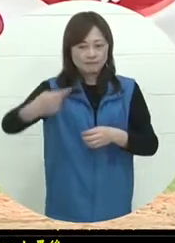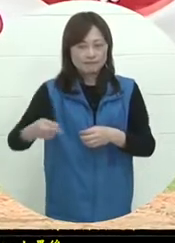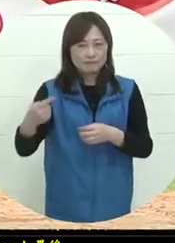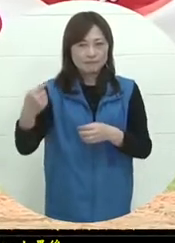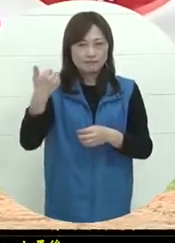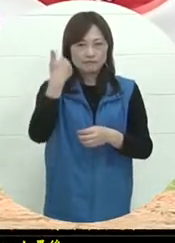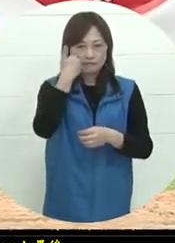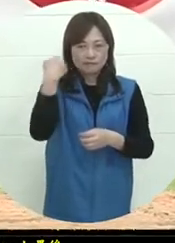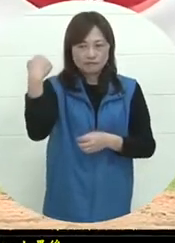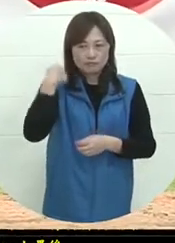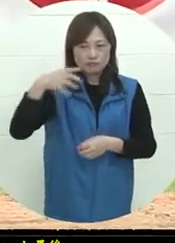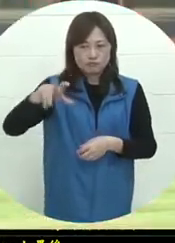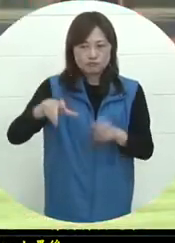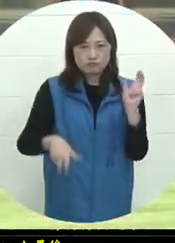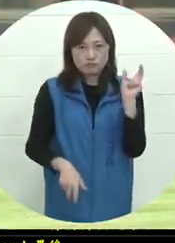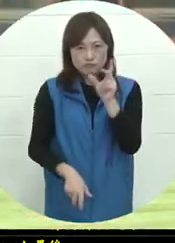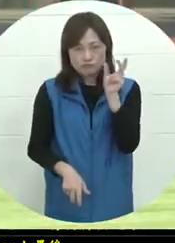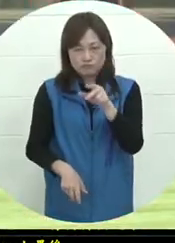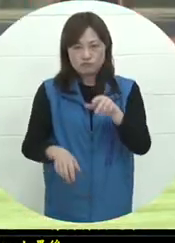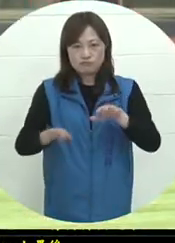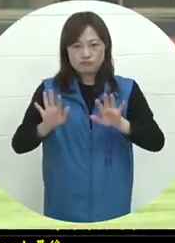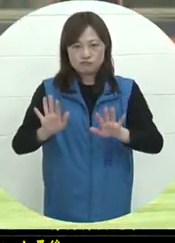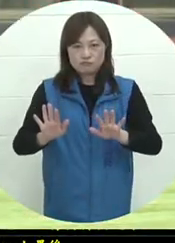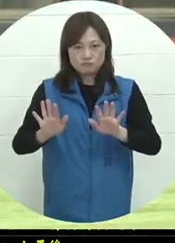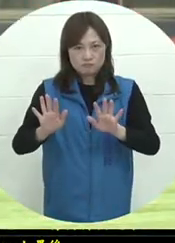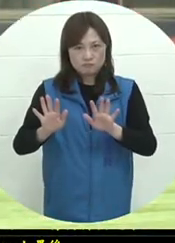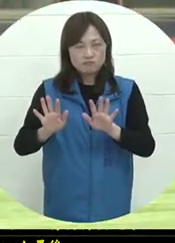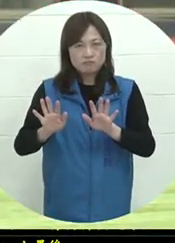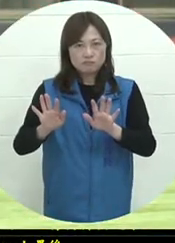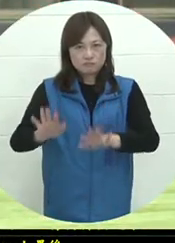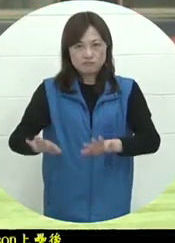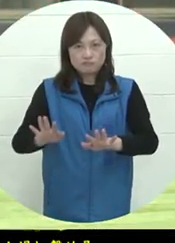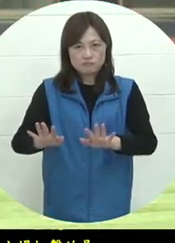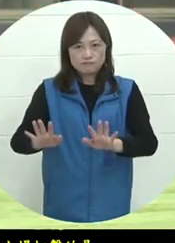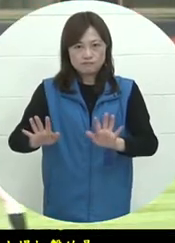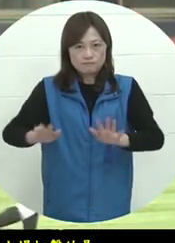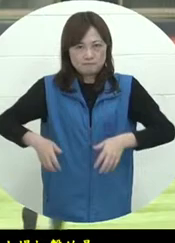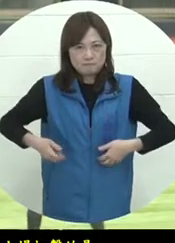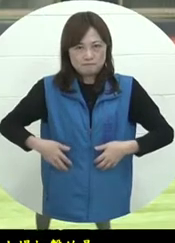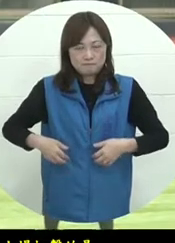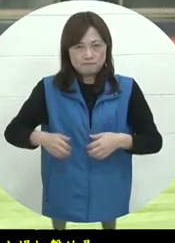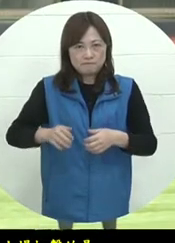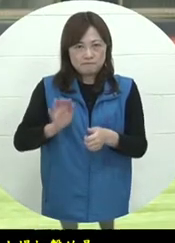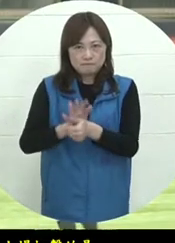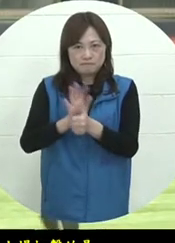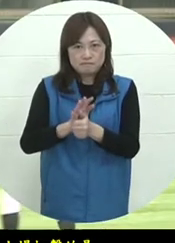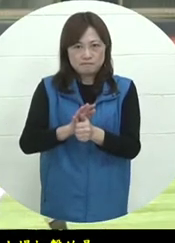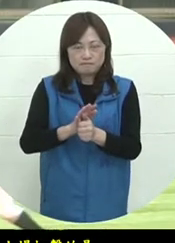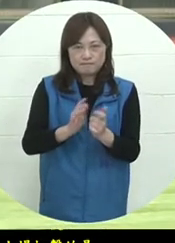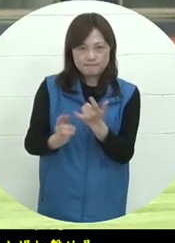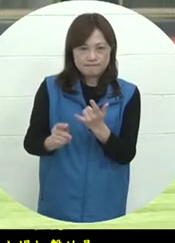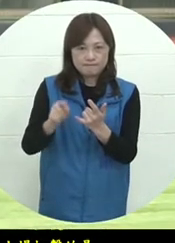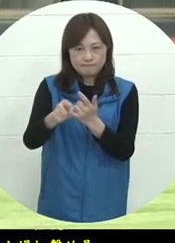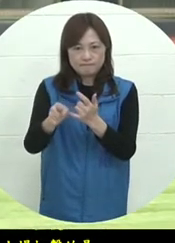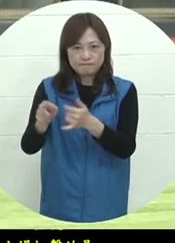also came to the plate as a backup, CVR win. At this time, Wuying 's right thigh